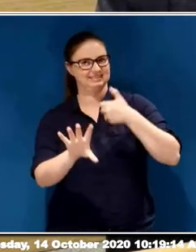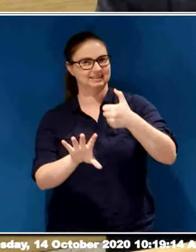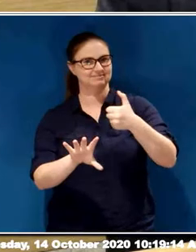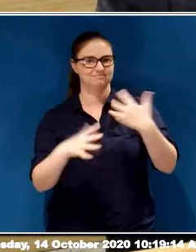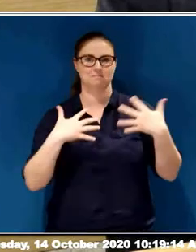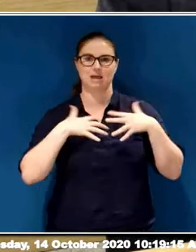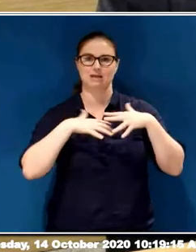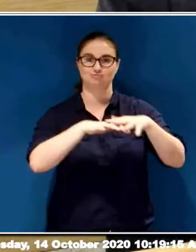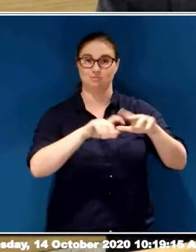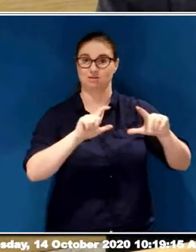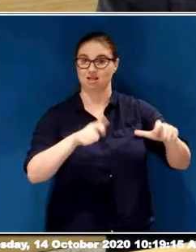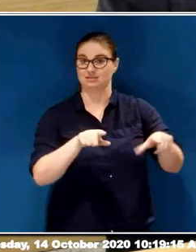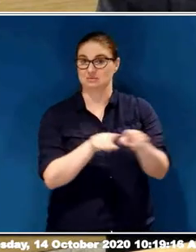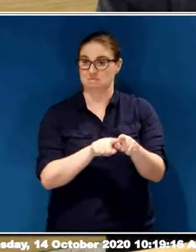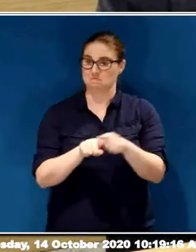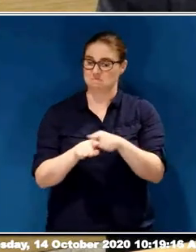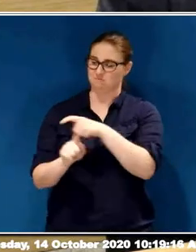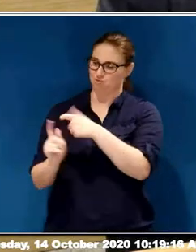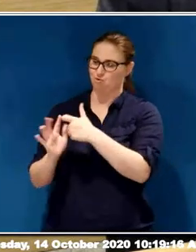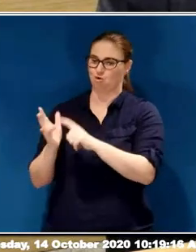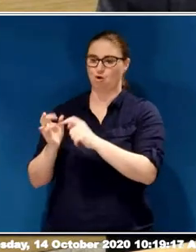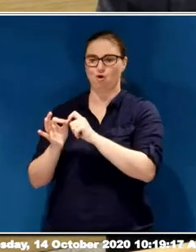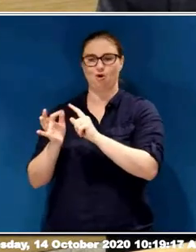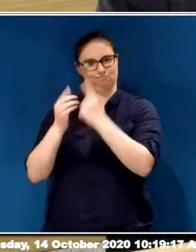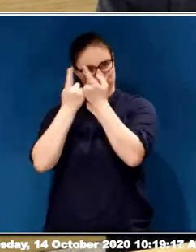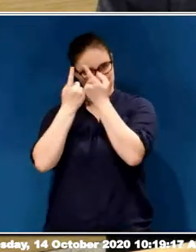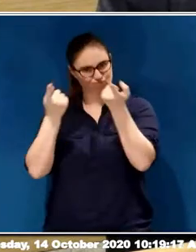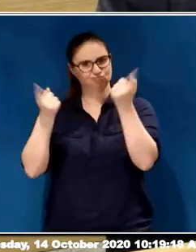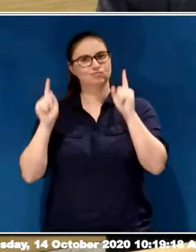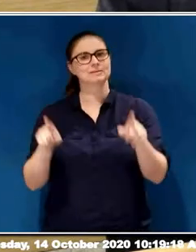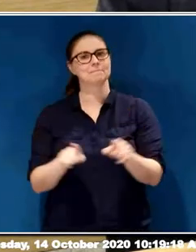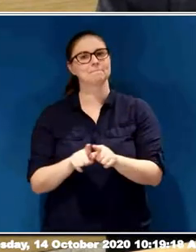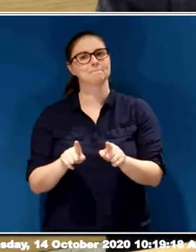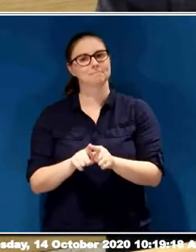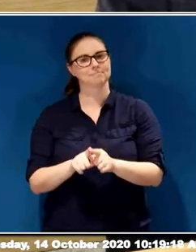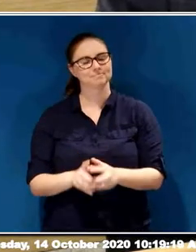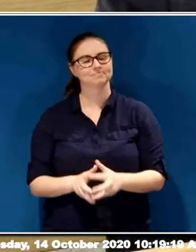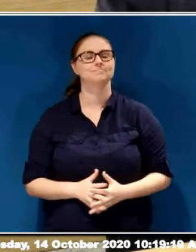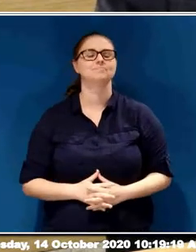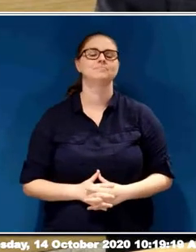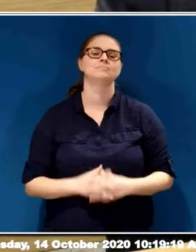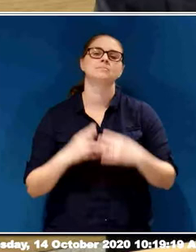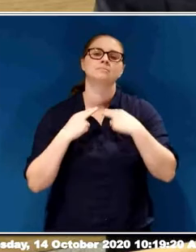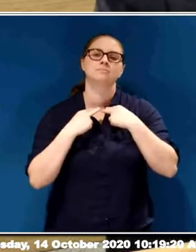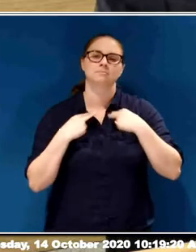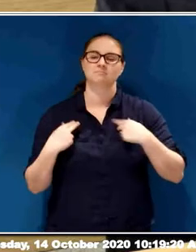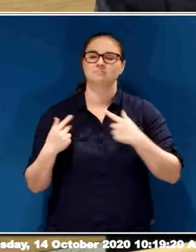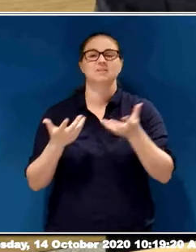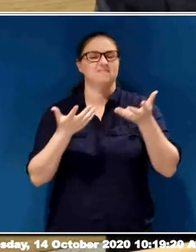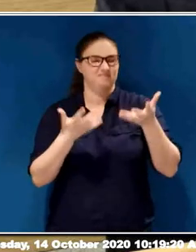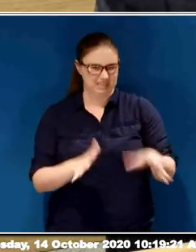Well, he then moved to high school, so Grade 7, and that was within the same school, wasn't it, School 1?